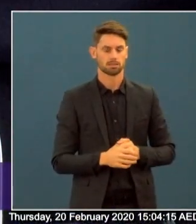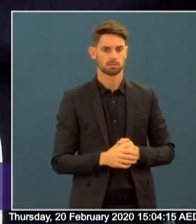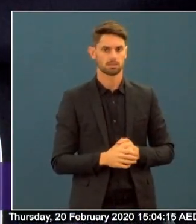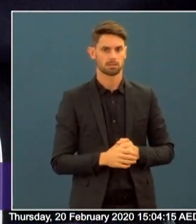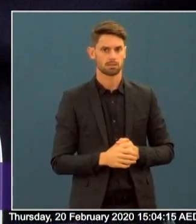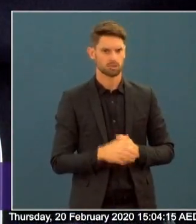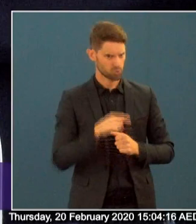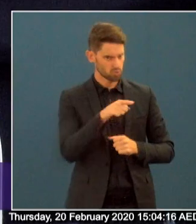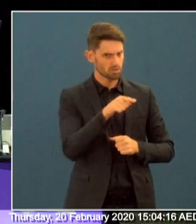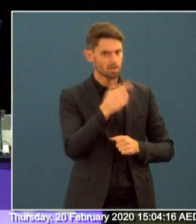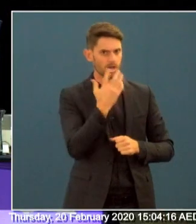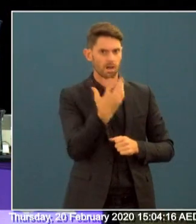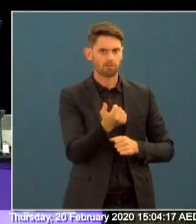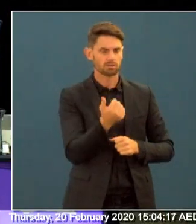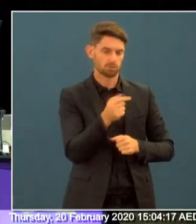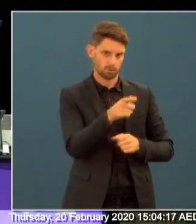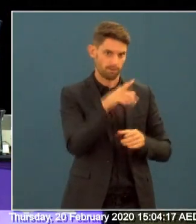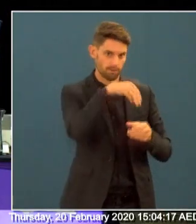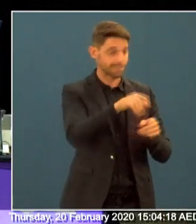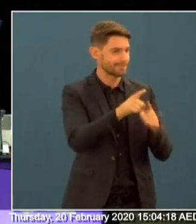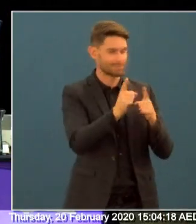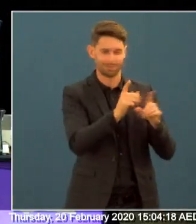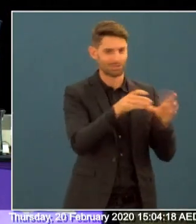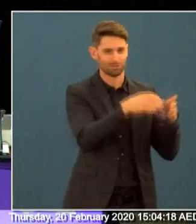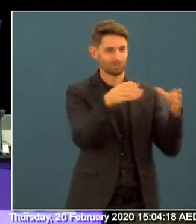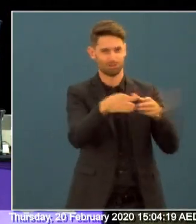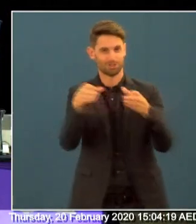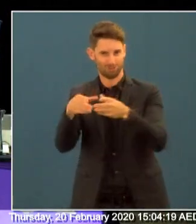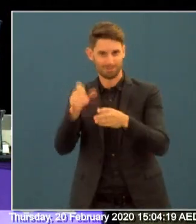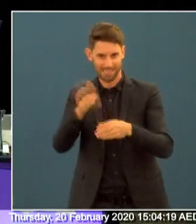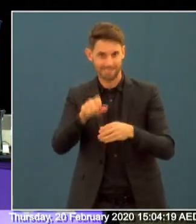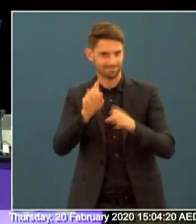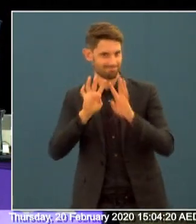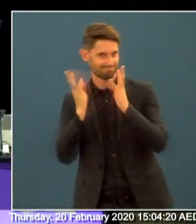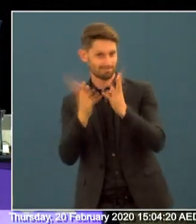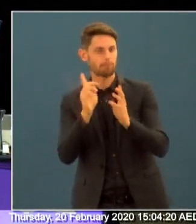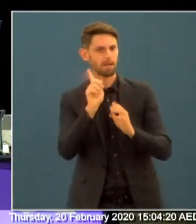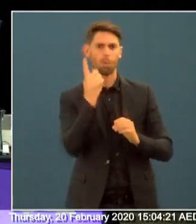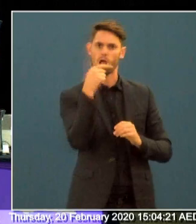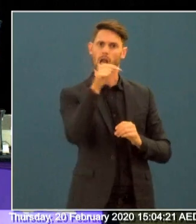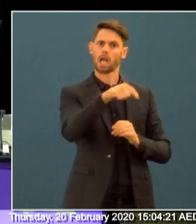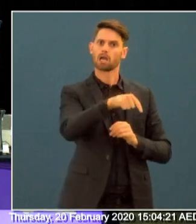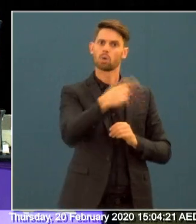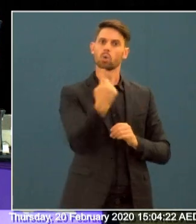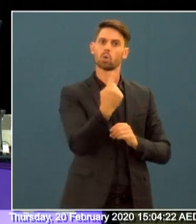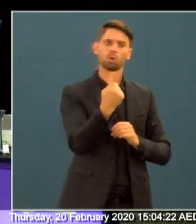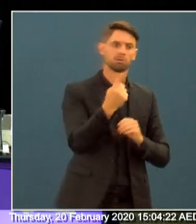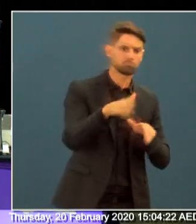You had a number of hats, I see. Yes. I do. COMMISSIONER SACKVILLE: We're talking... My... ...the one that provides services to people with intellectual...